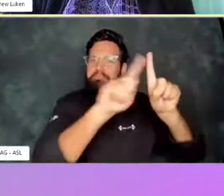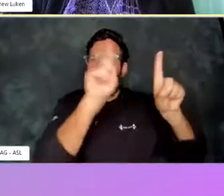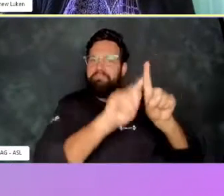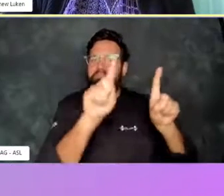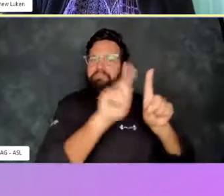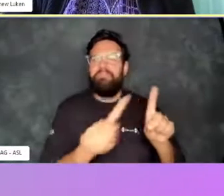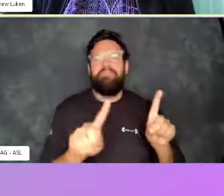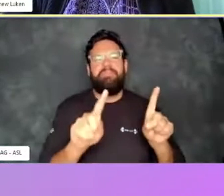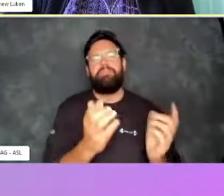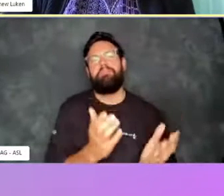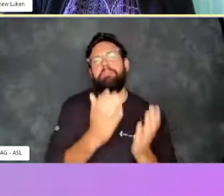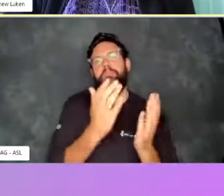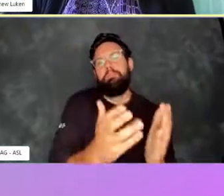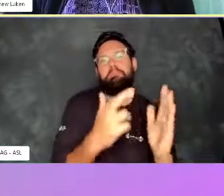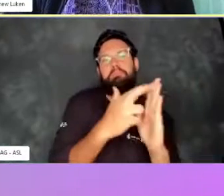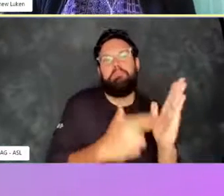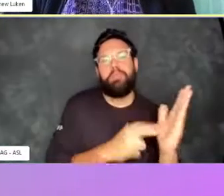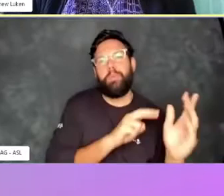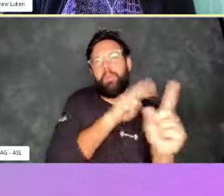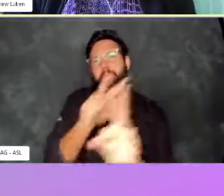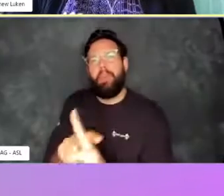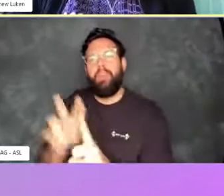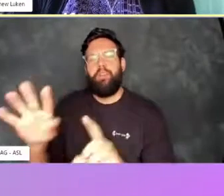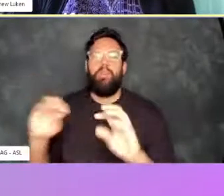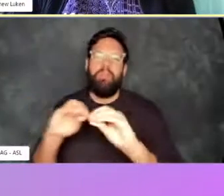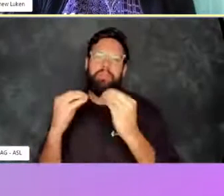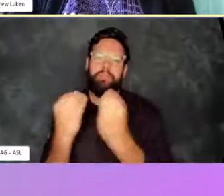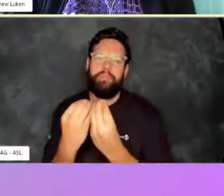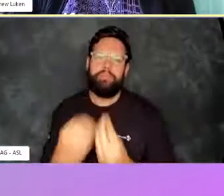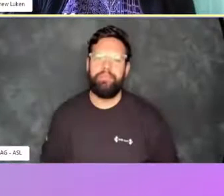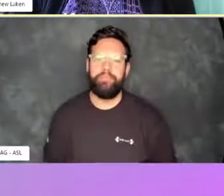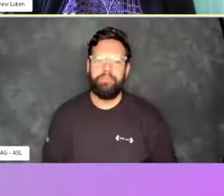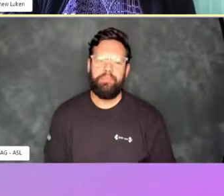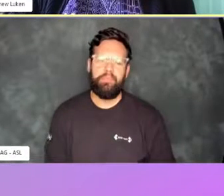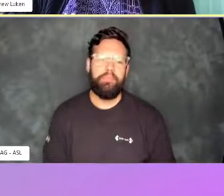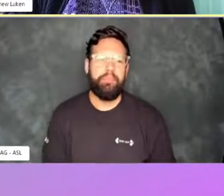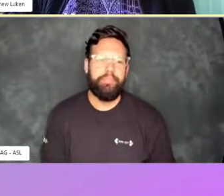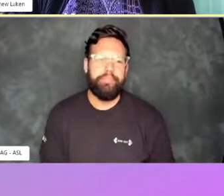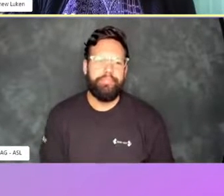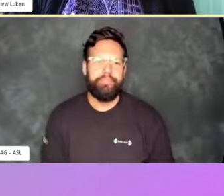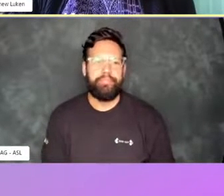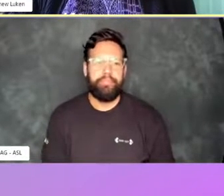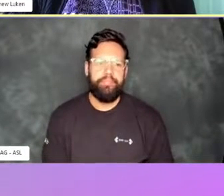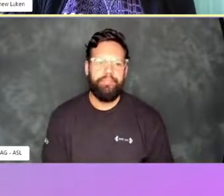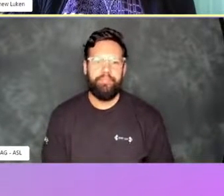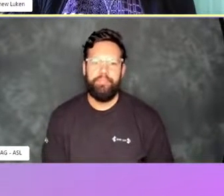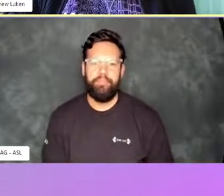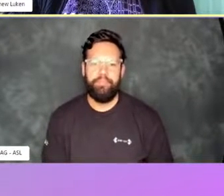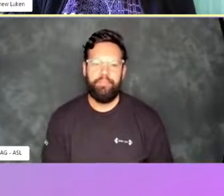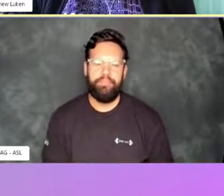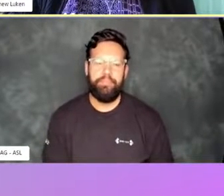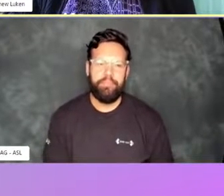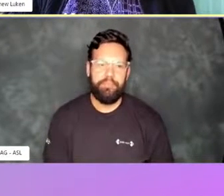name, value. Have skip options, logical define tab order, keyboard shortcuts, be careful with touch target